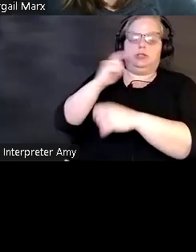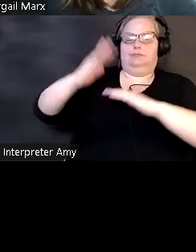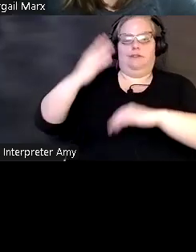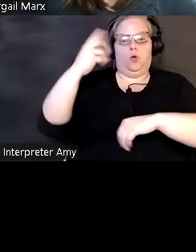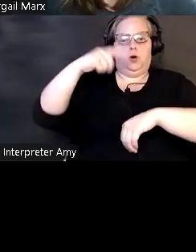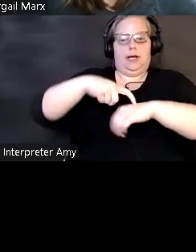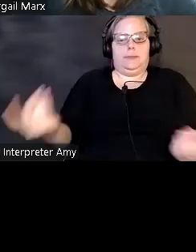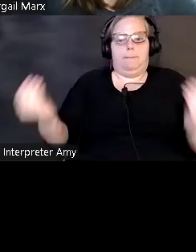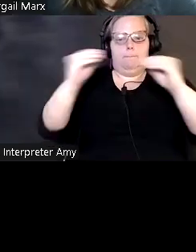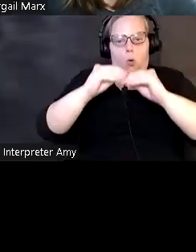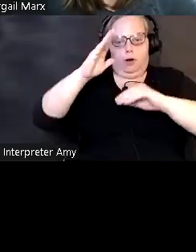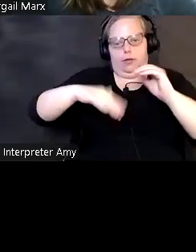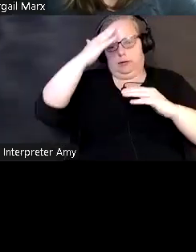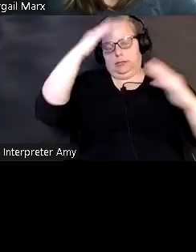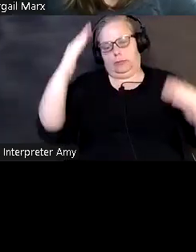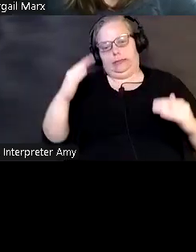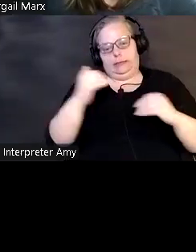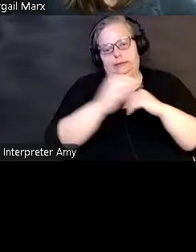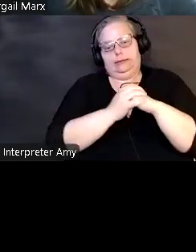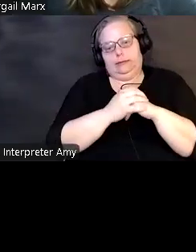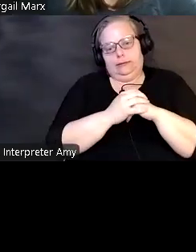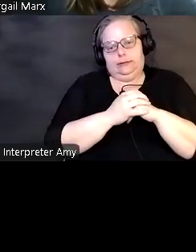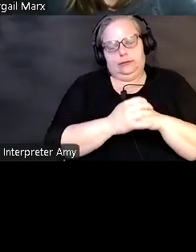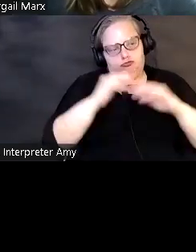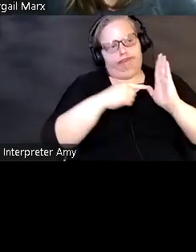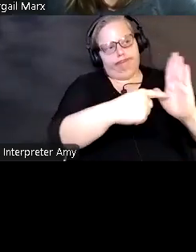expecting for output from a person. And why is it important?